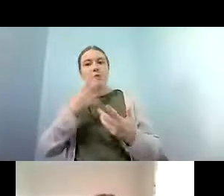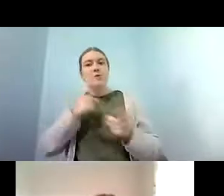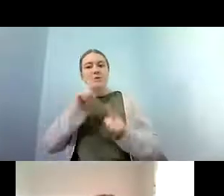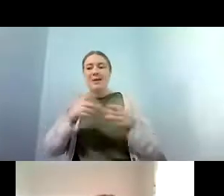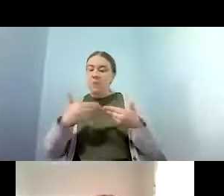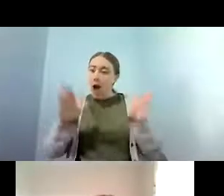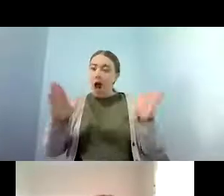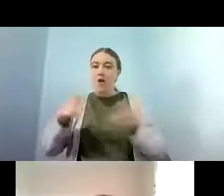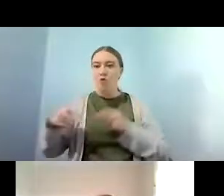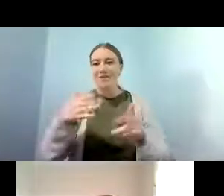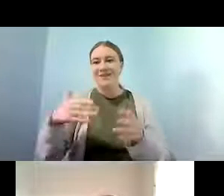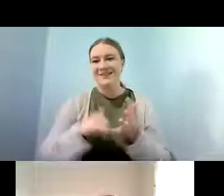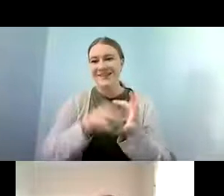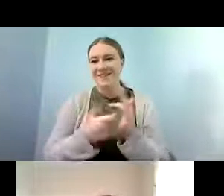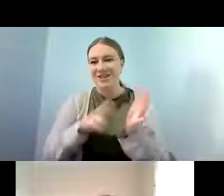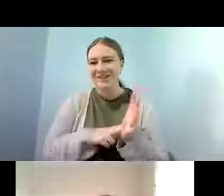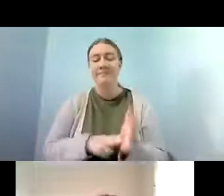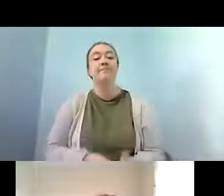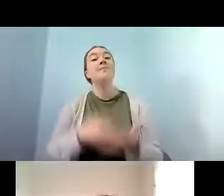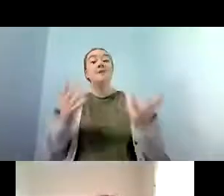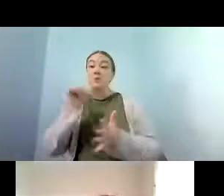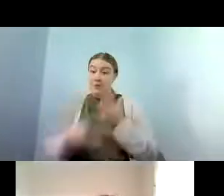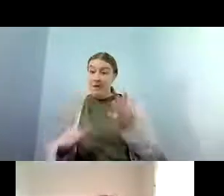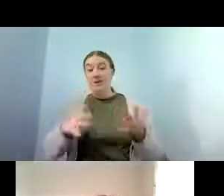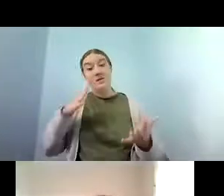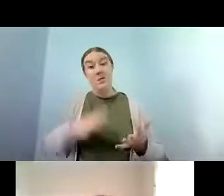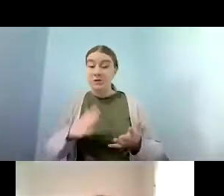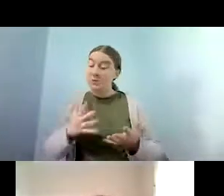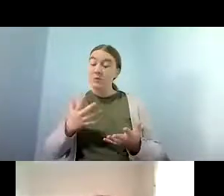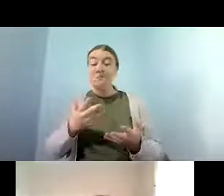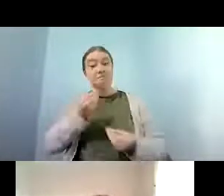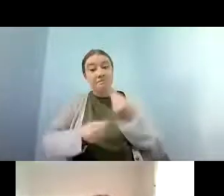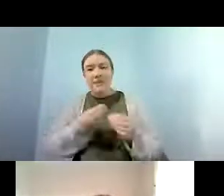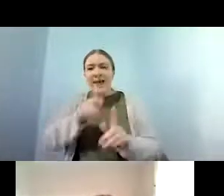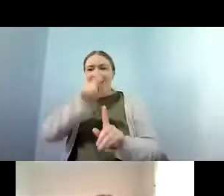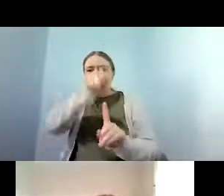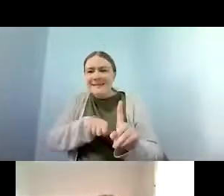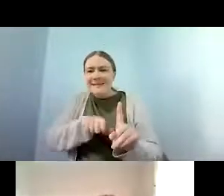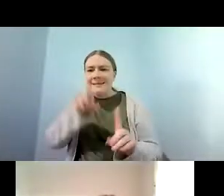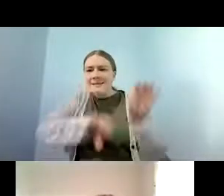so to start i'd just like to tell you what citizen science is in case anyone doesn't know